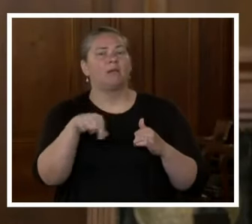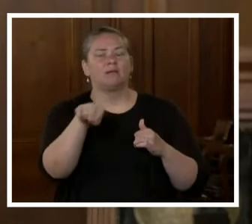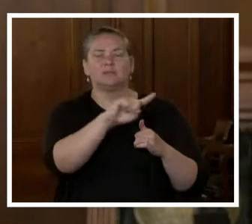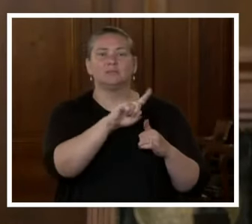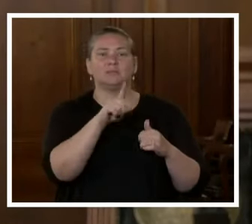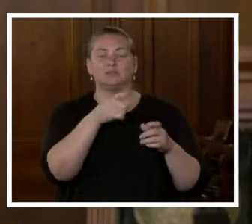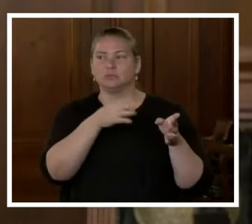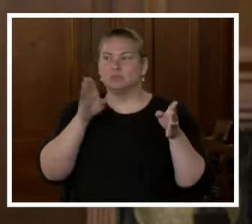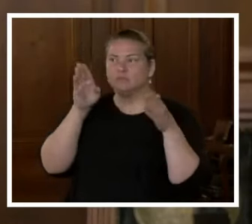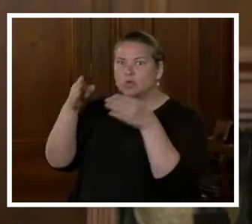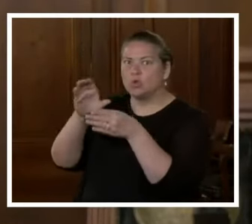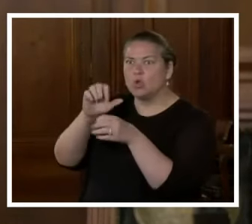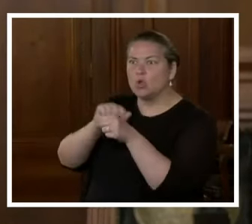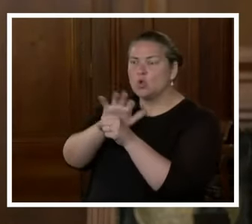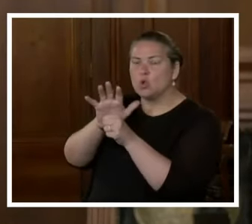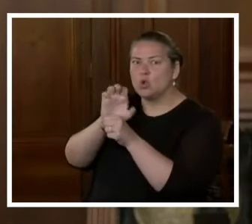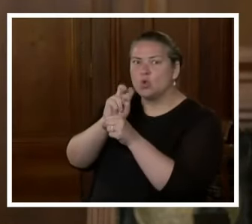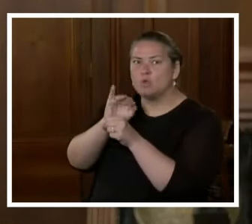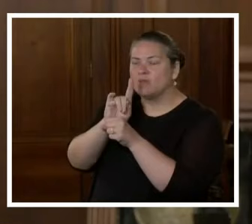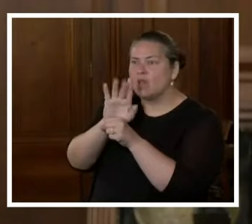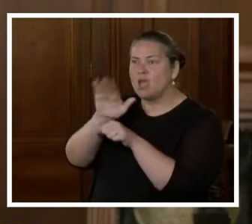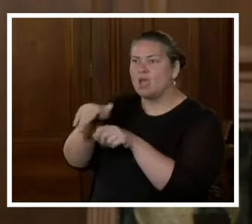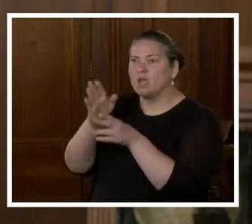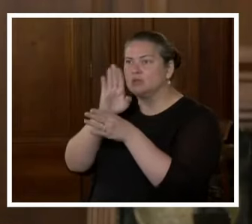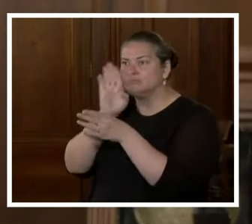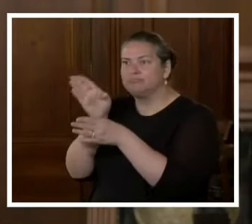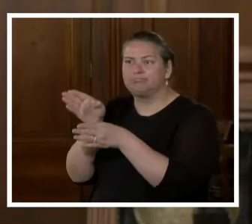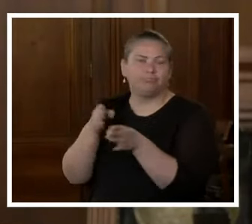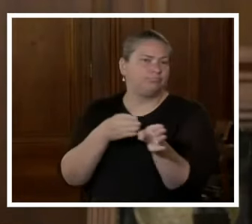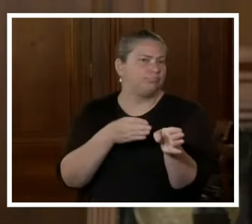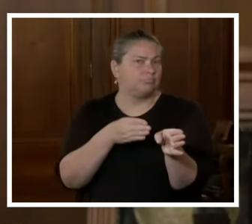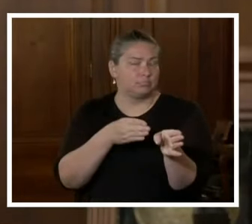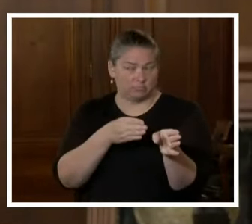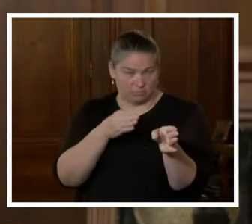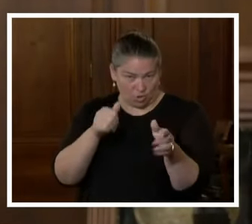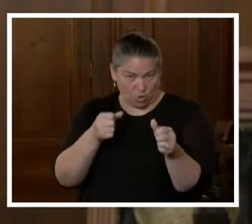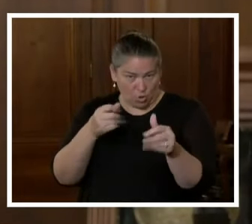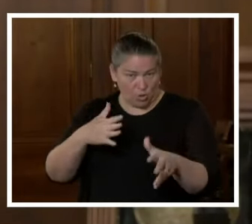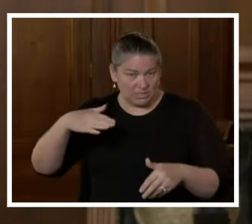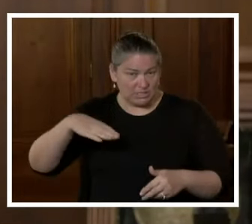DO BOTH AT THE SAME TIME. TOM.